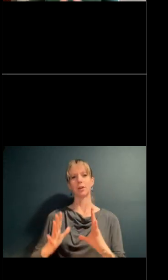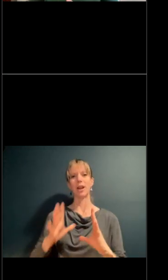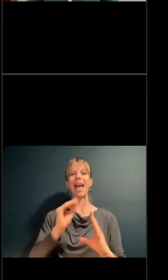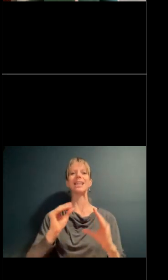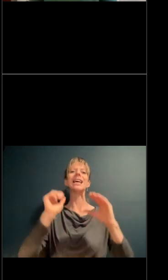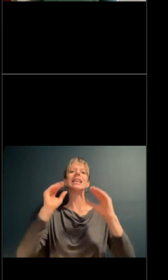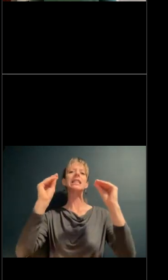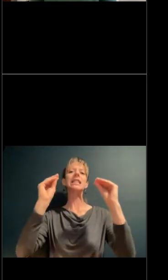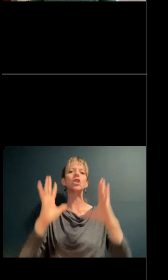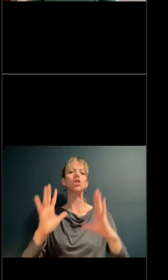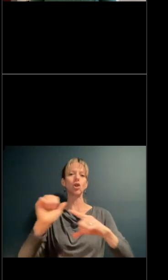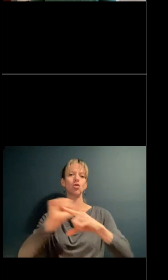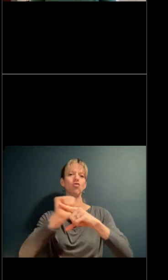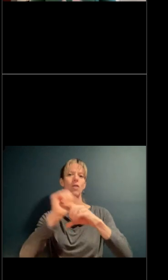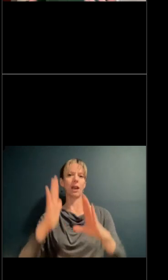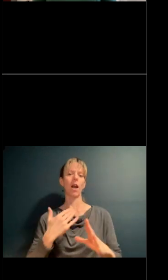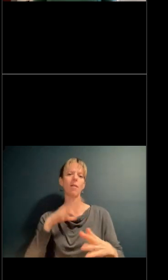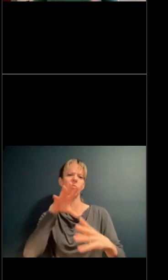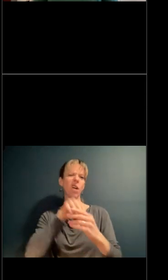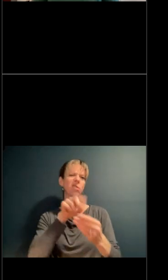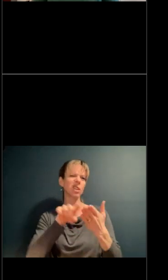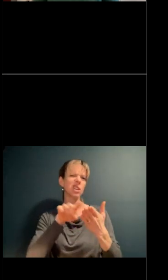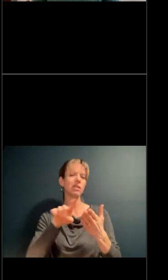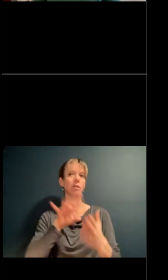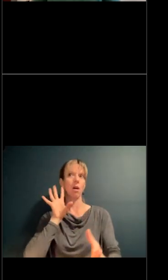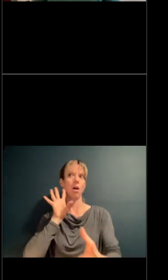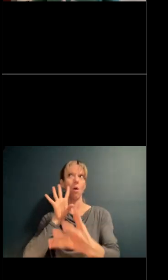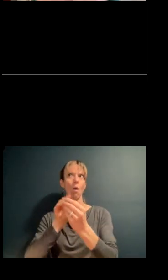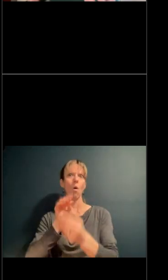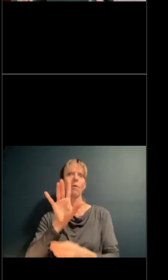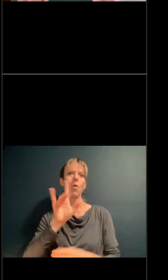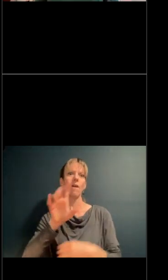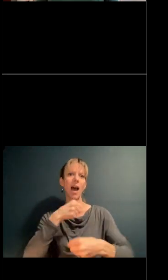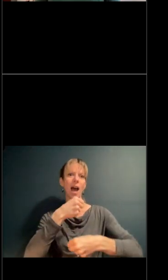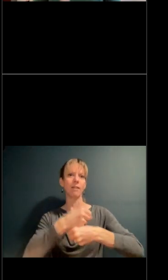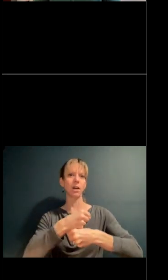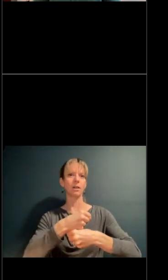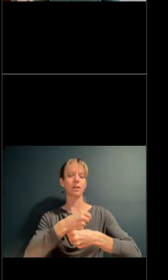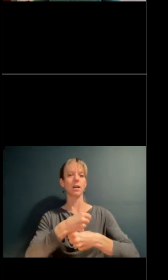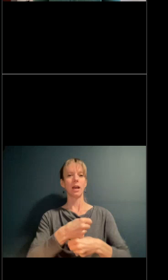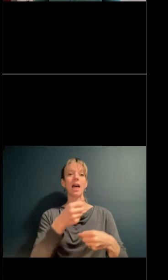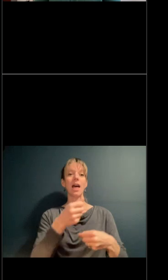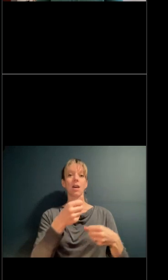research in this area for about 25 years now, trying to change the landscape for people with